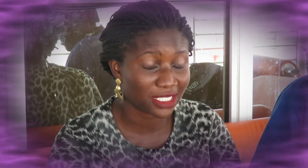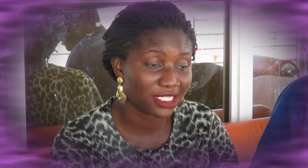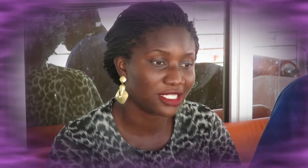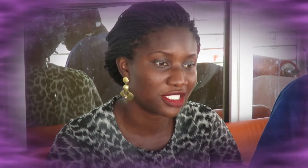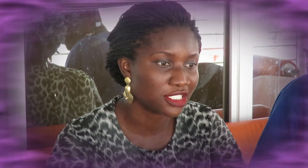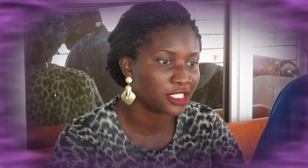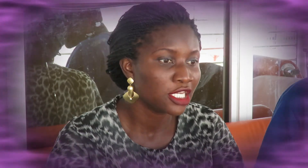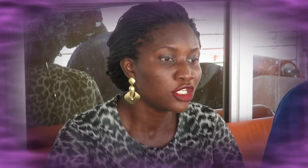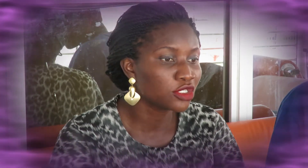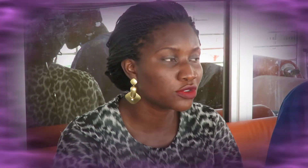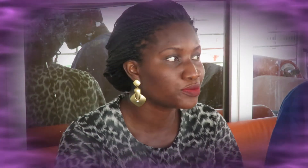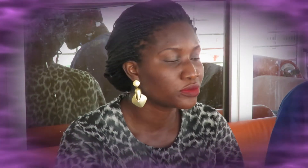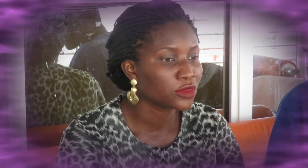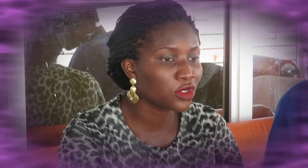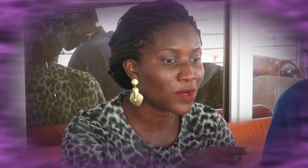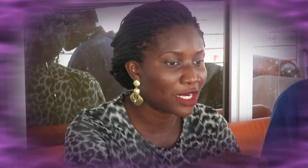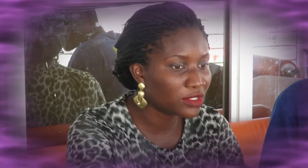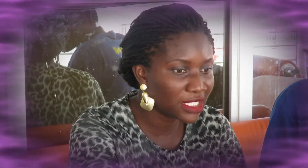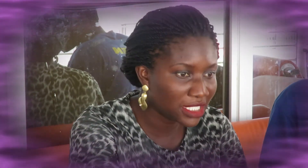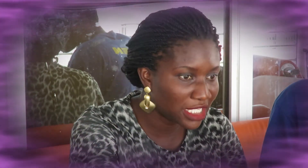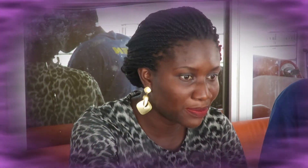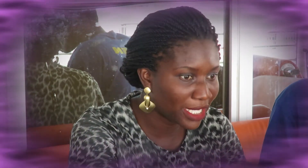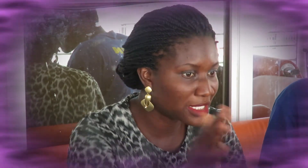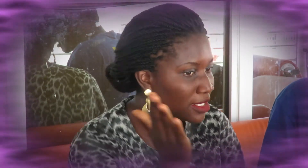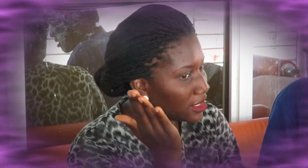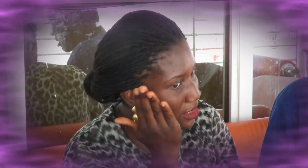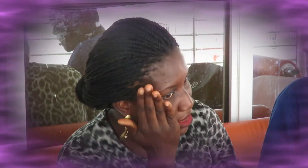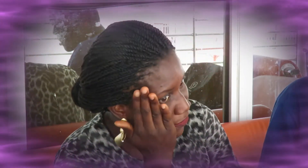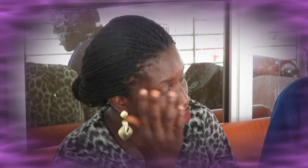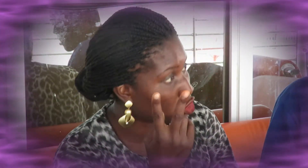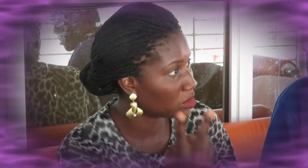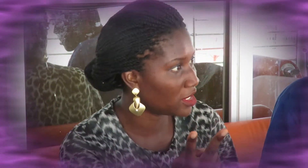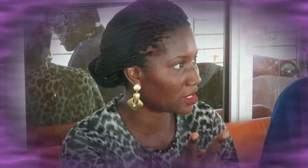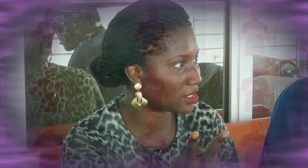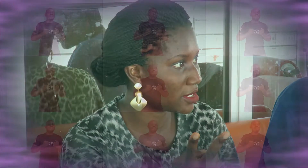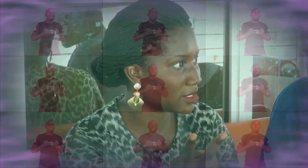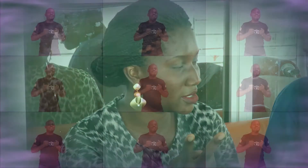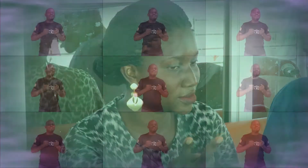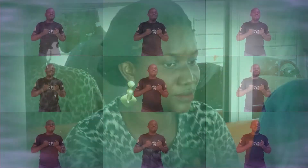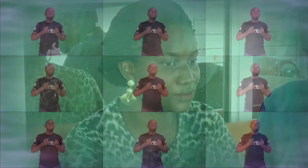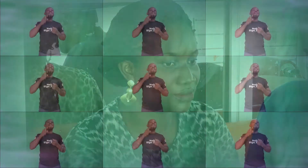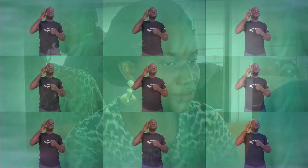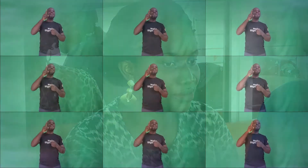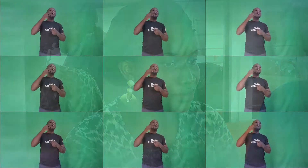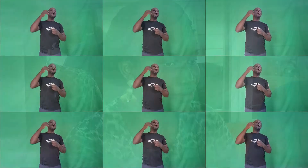are happening and there is very limited information about for instance, my research and the